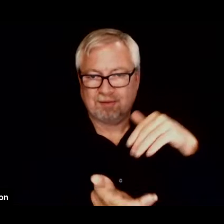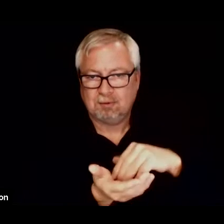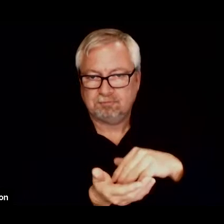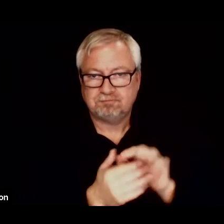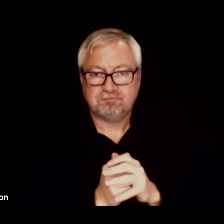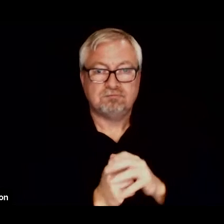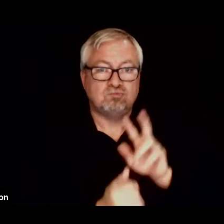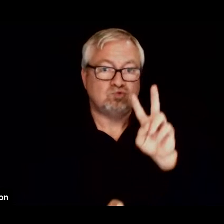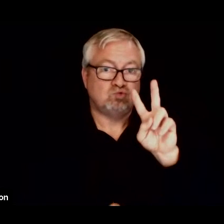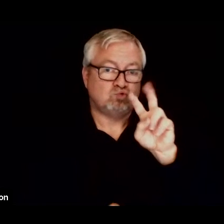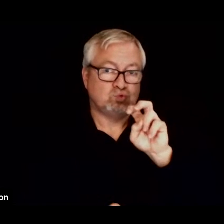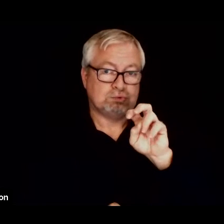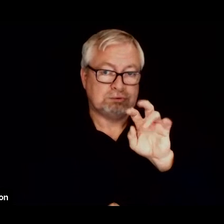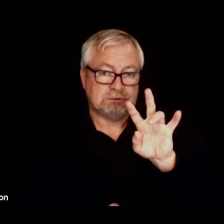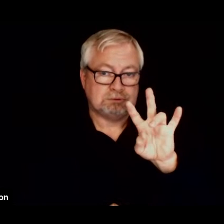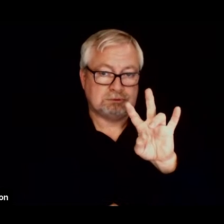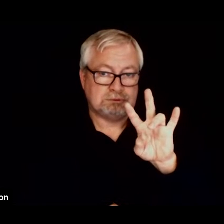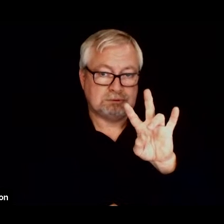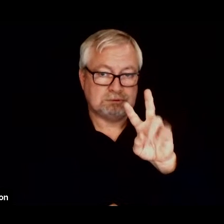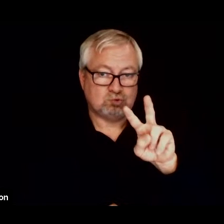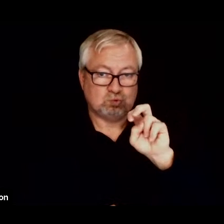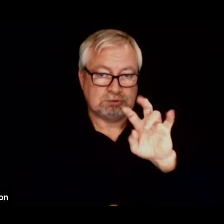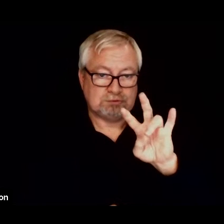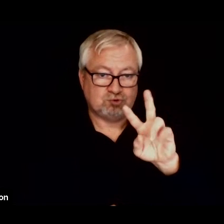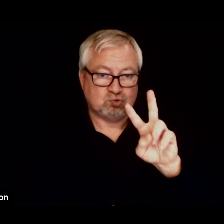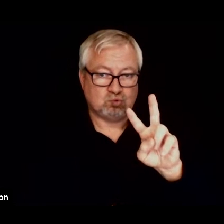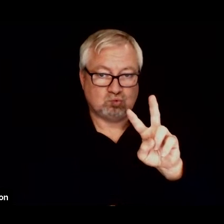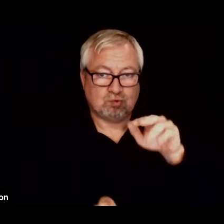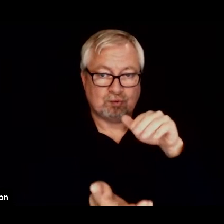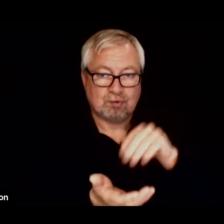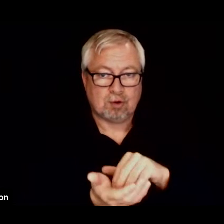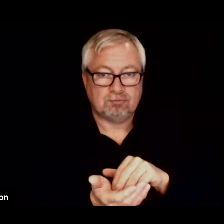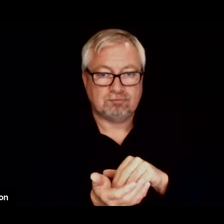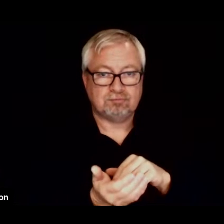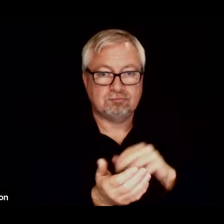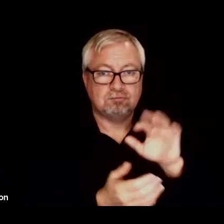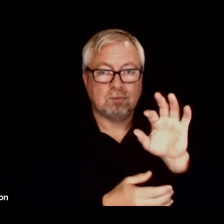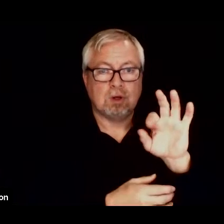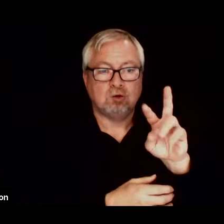So again, just trying to put in context for folks that what is so challenging for us here